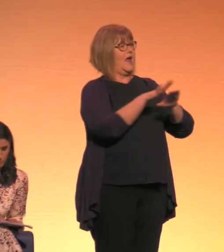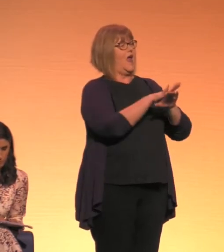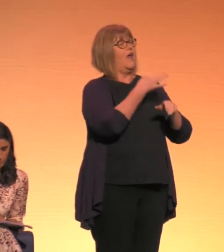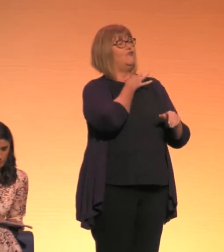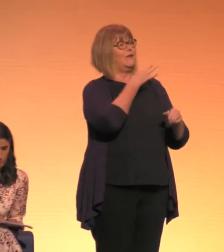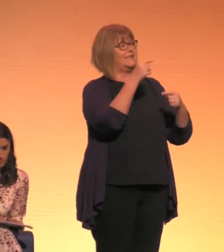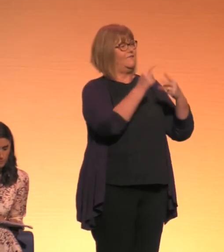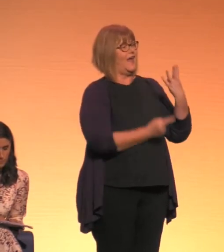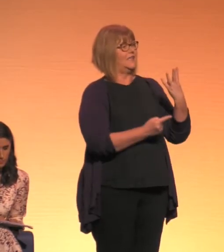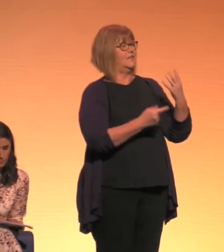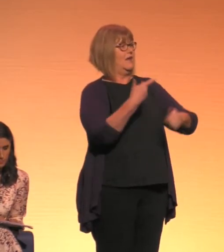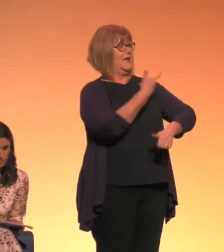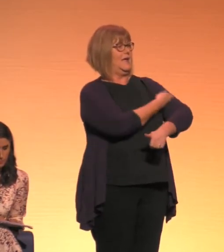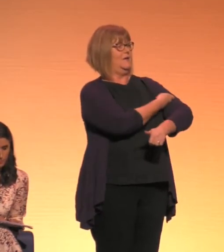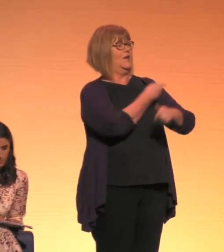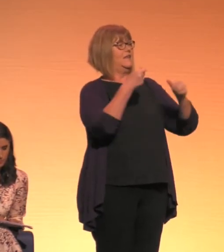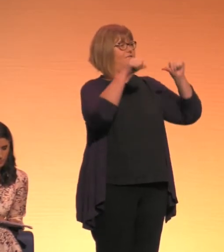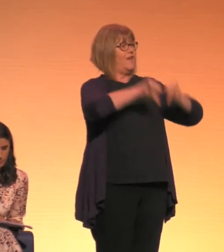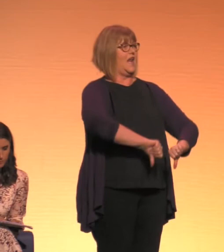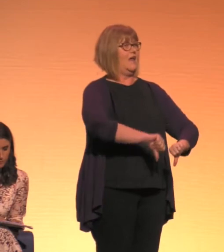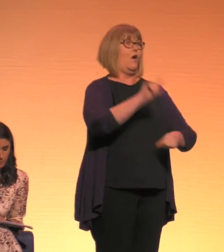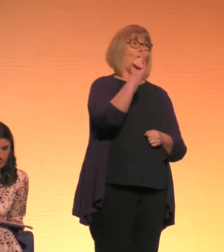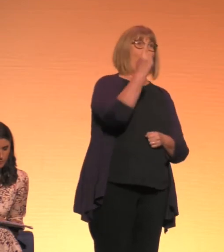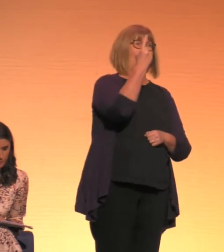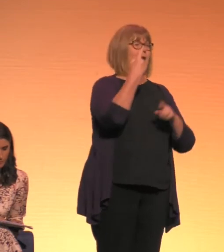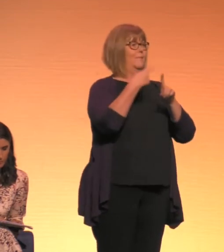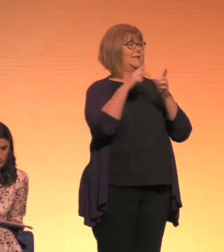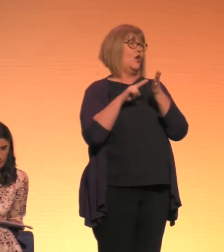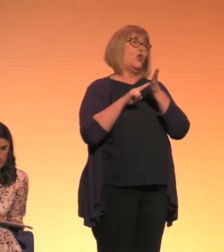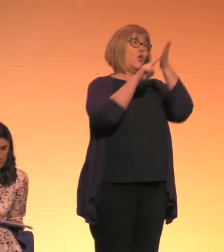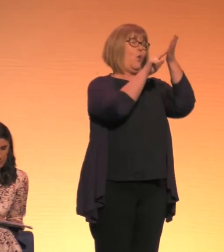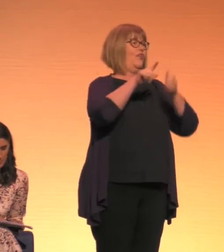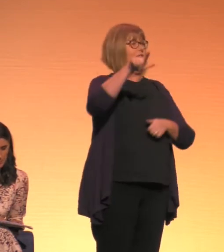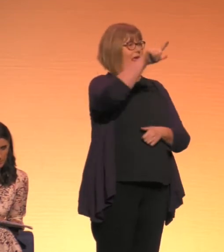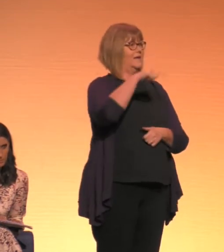for Immunization Failure in Auckland and Northland." Believe me, I've given this a lot